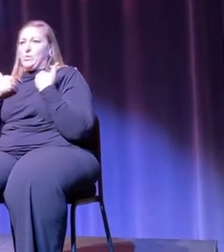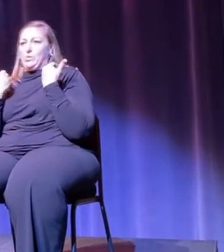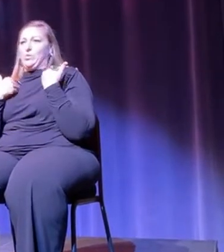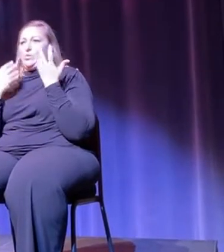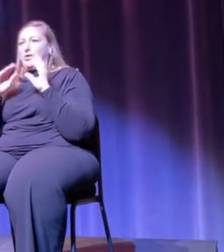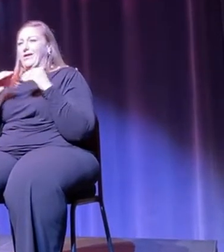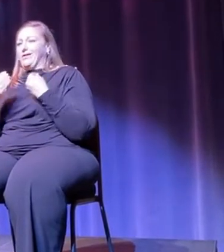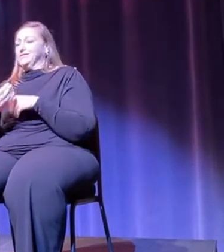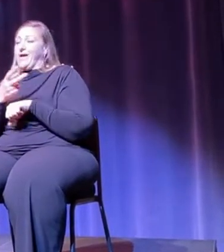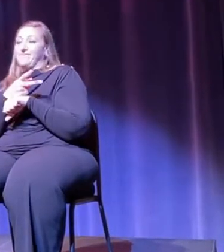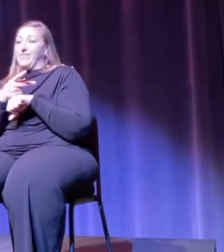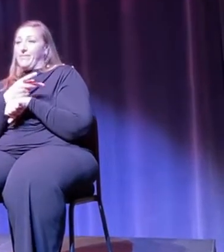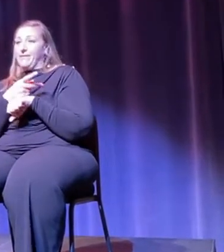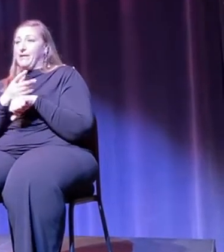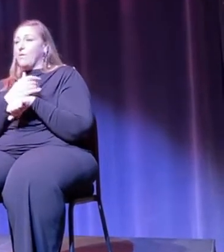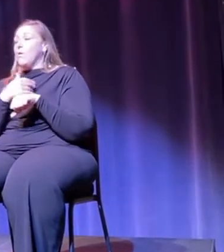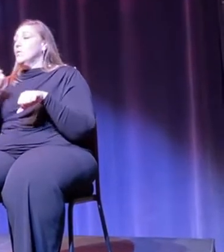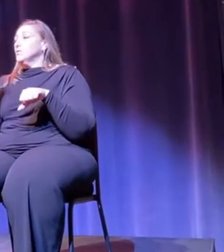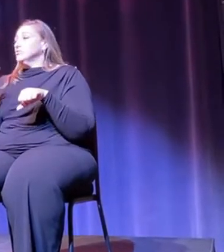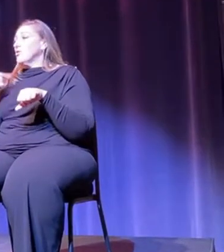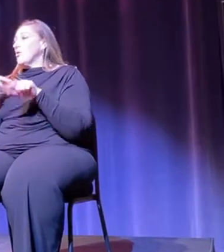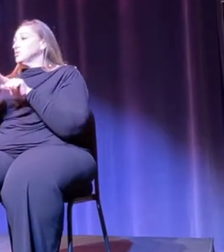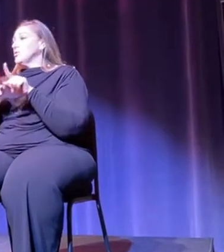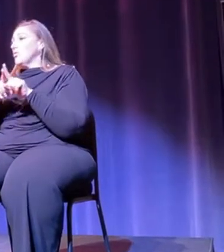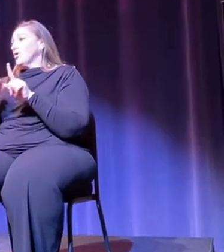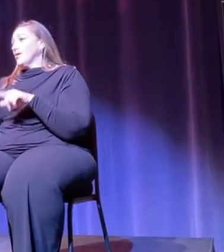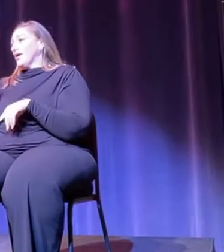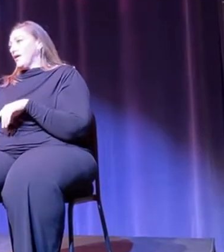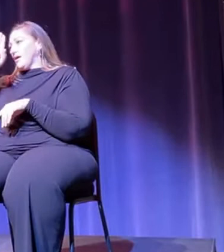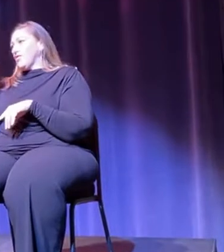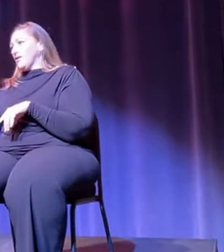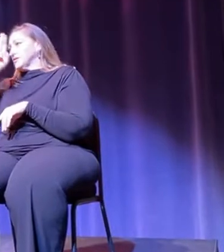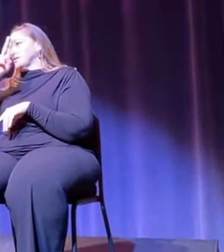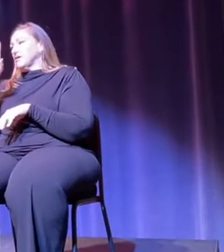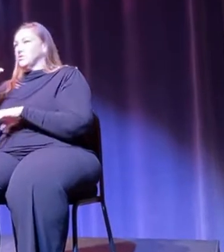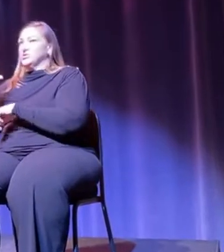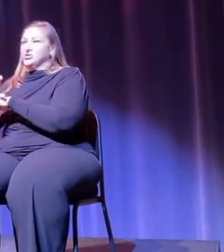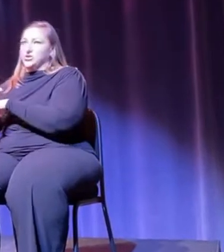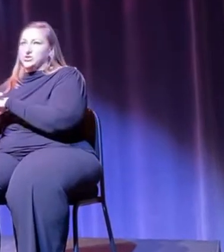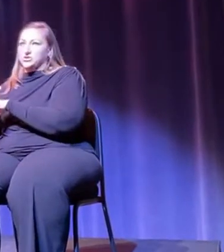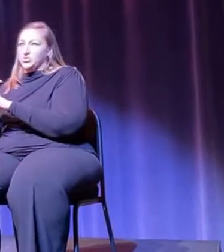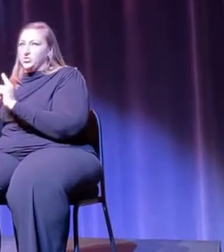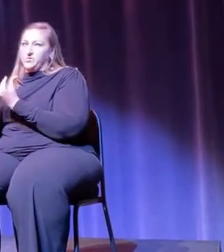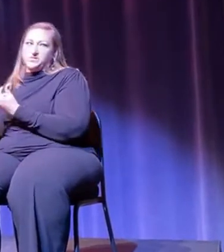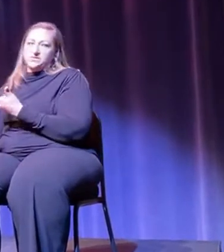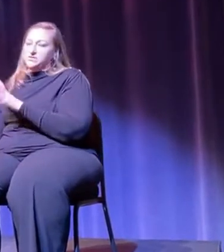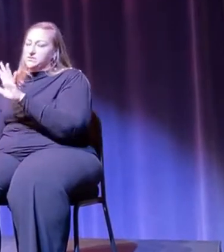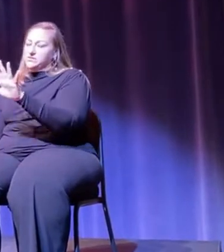I'm Filipino so I have to also work in Catholicism with like church groups. Not my fave, separate panel.